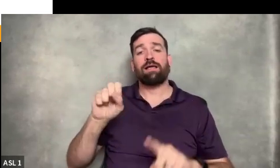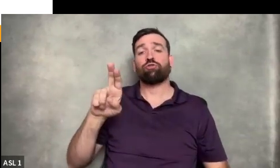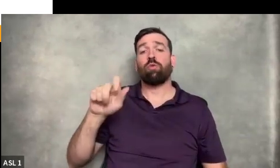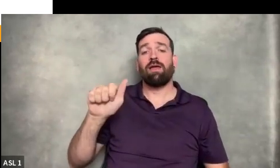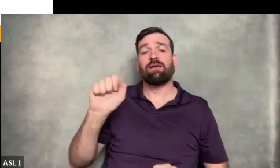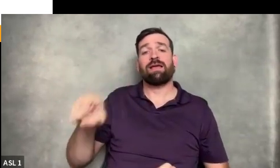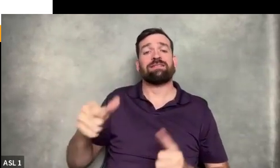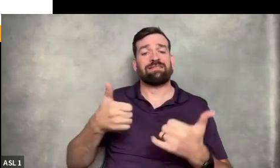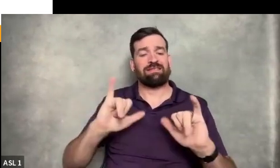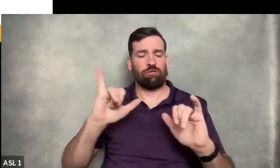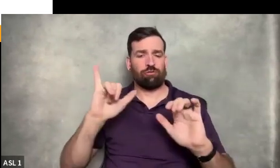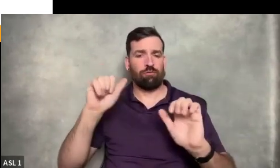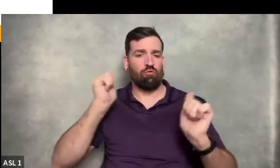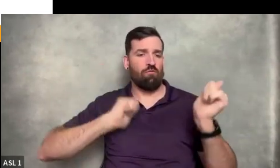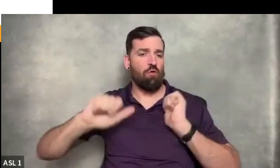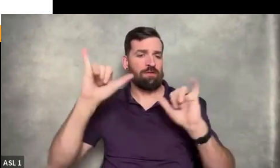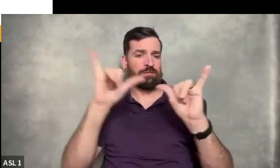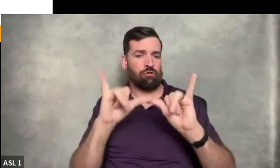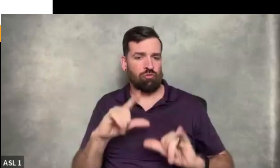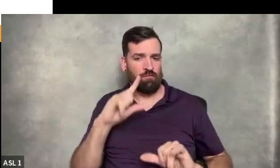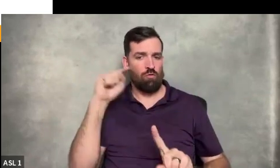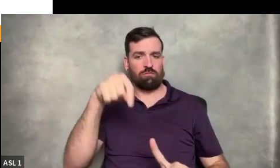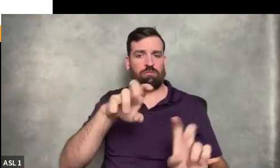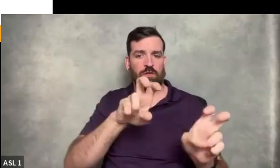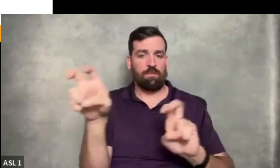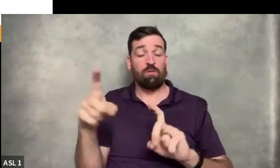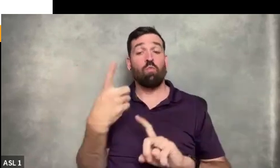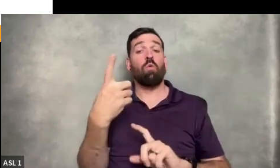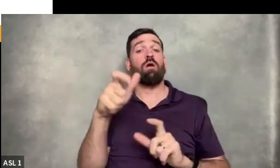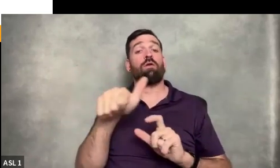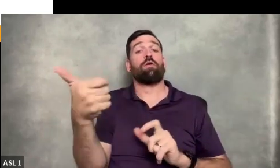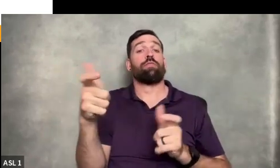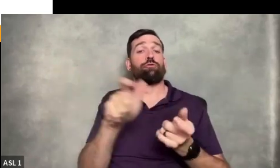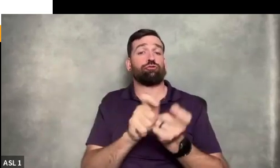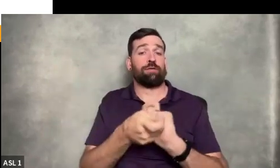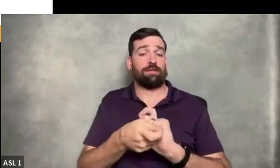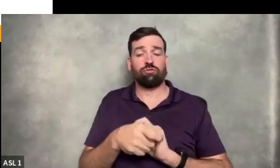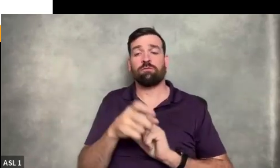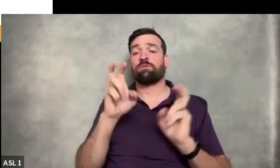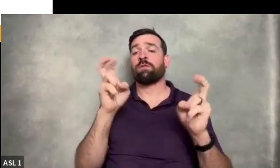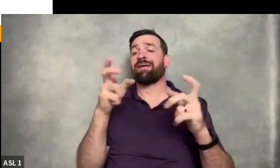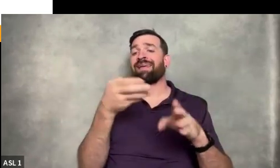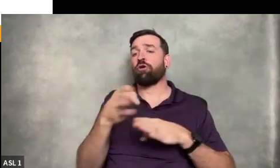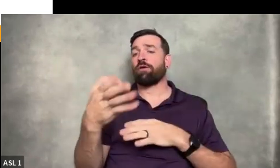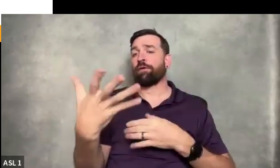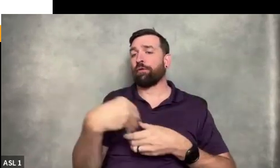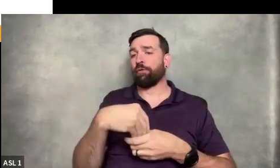measures for this topic. One other change is that the topic area also now includes dissemination of